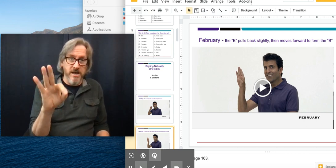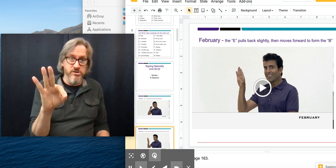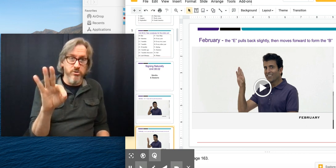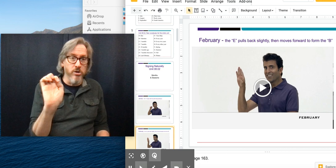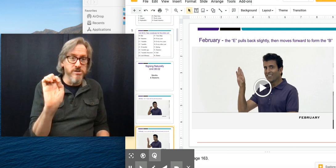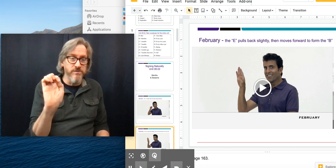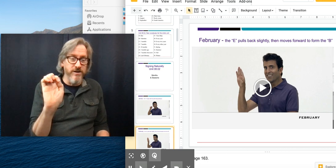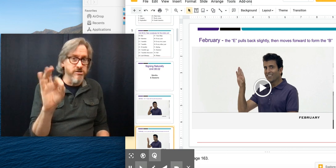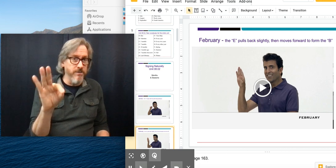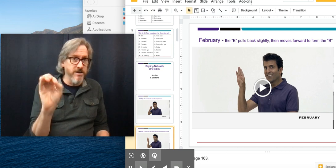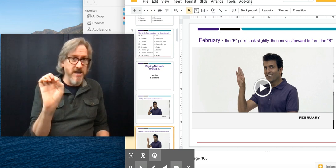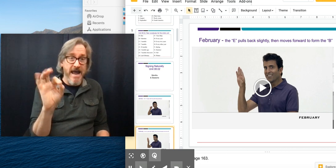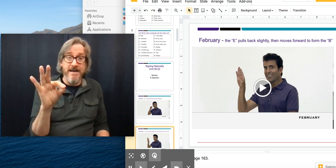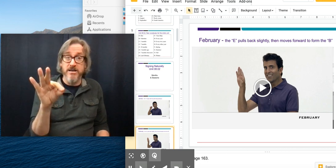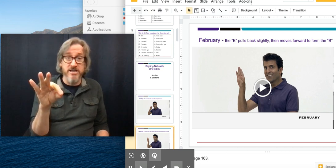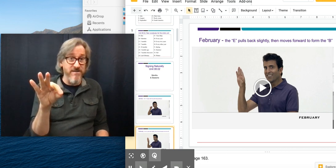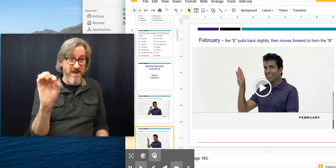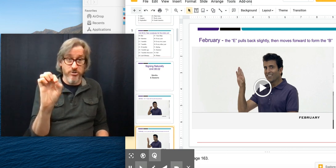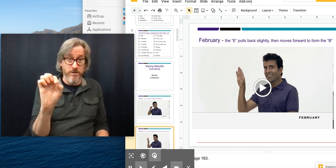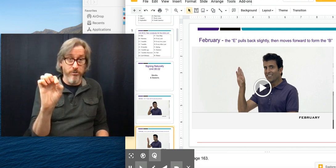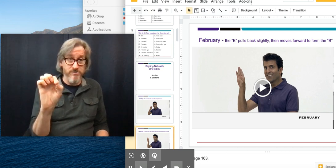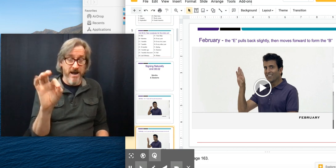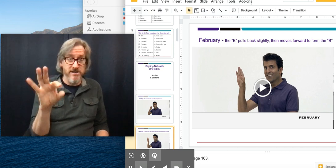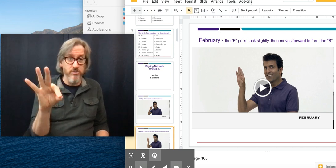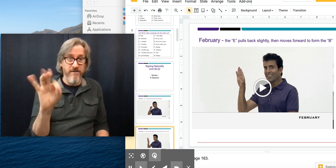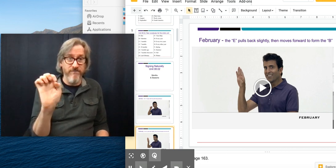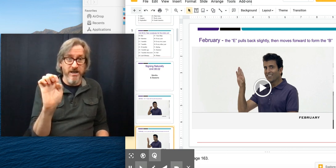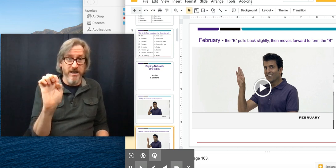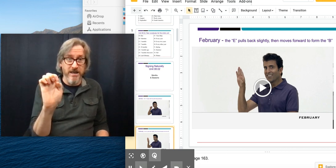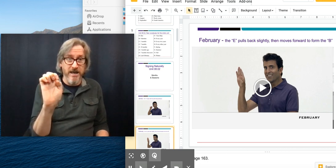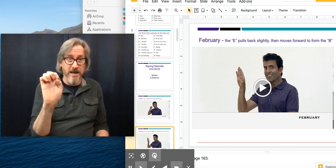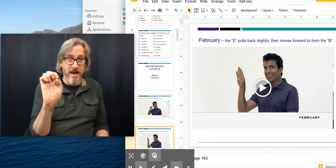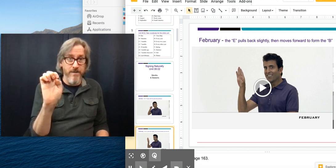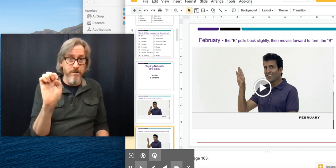as you close those fingers up the hand kind of naturally pulls back so Fe and